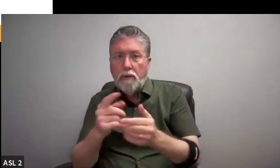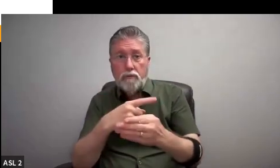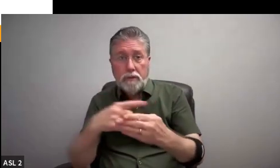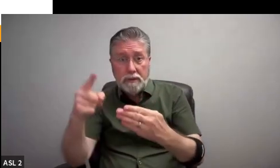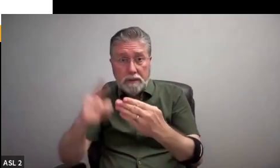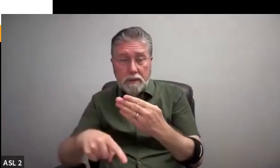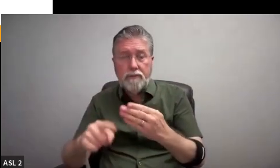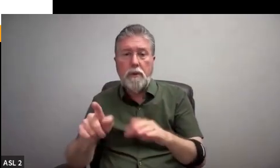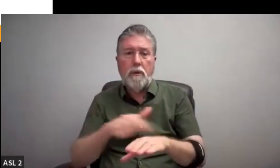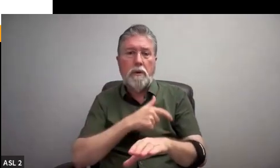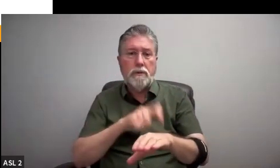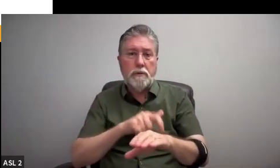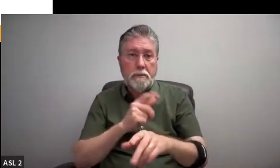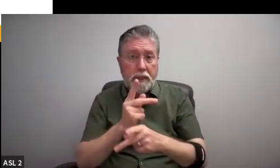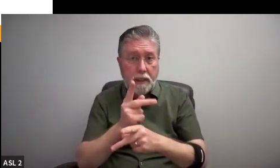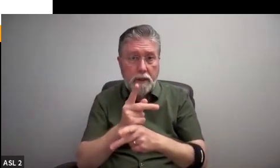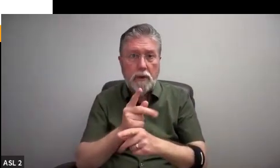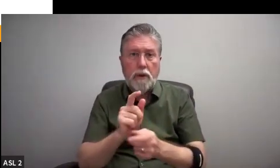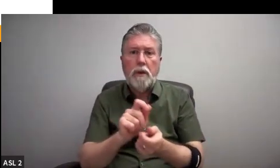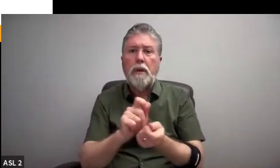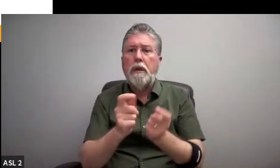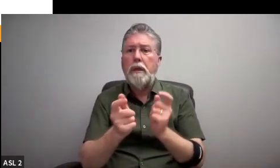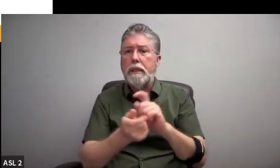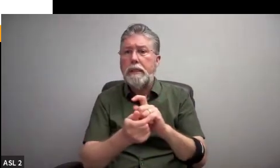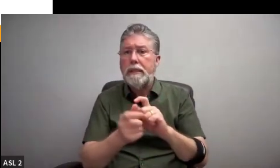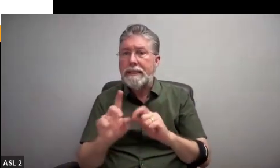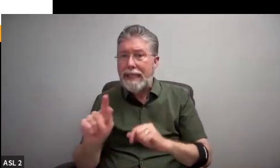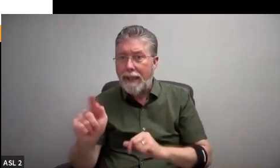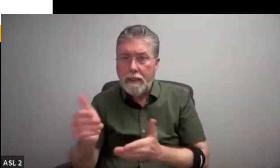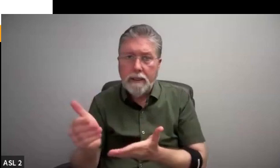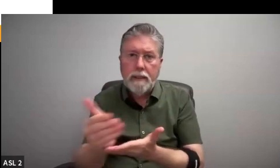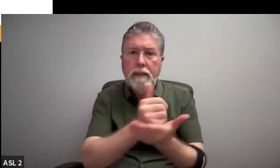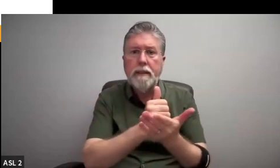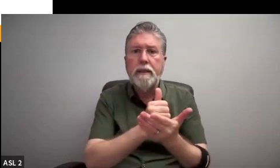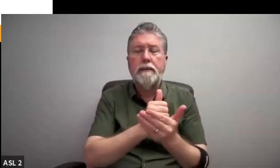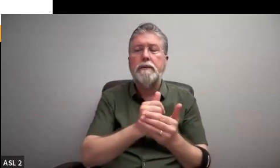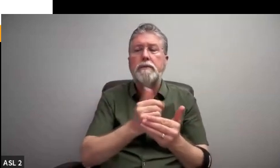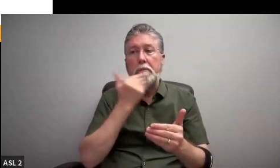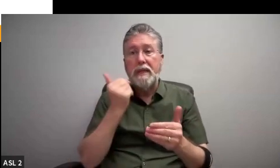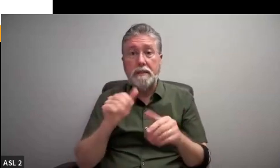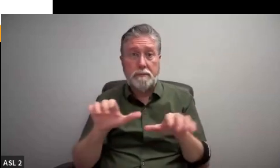translates activities data and outcomes into proven best practices which can be used to